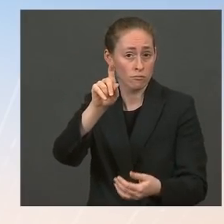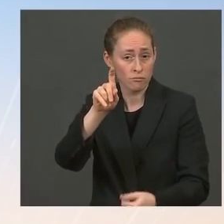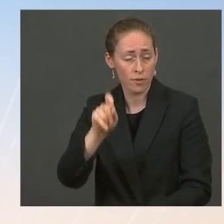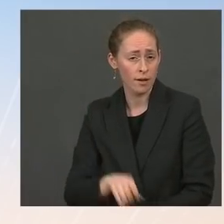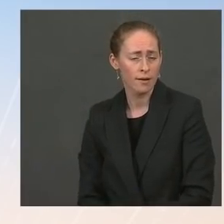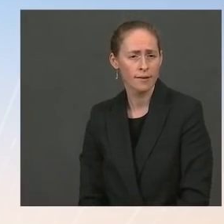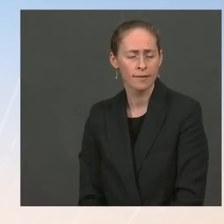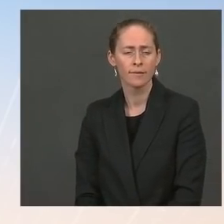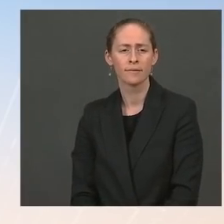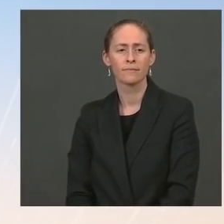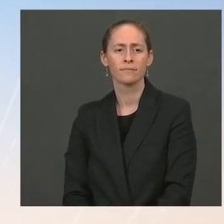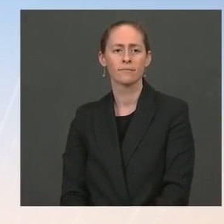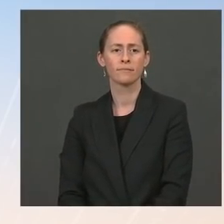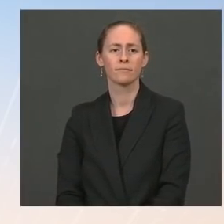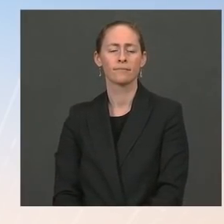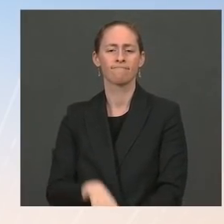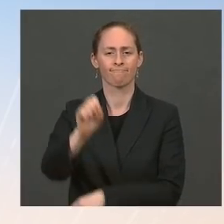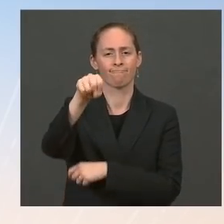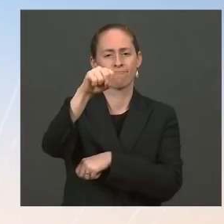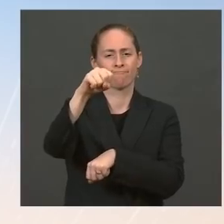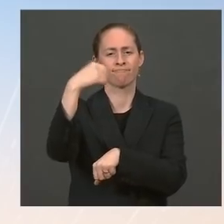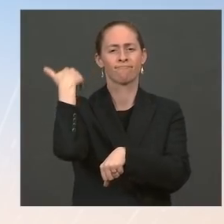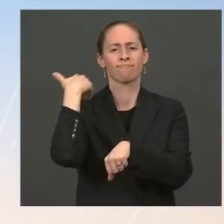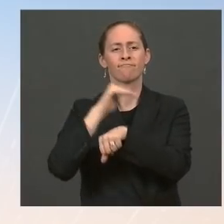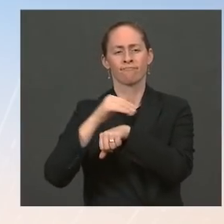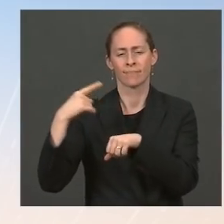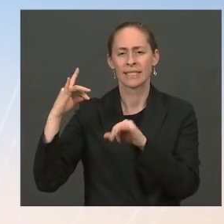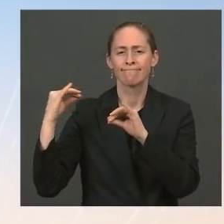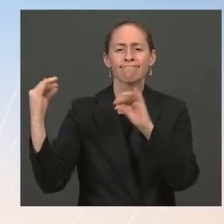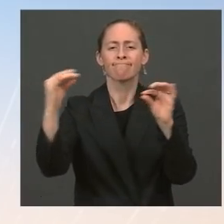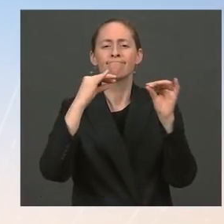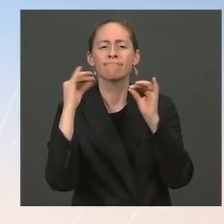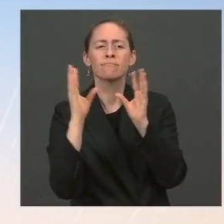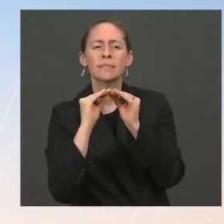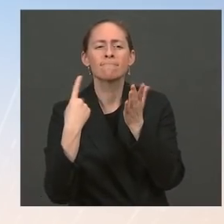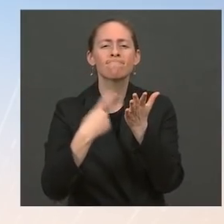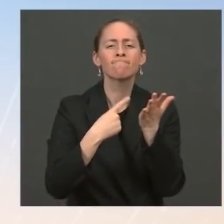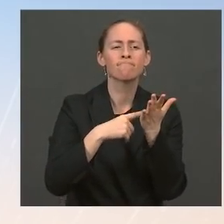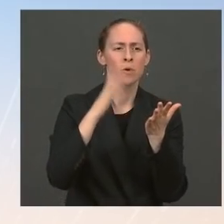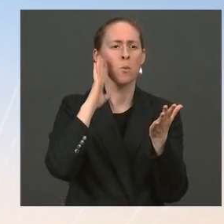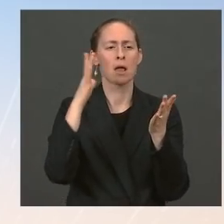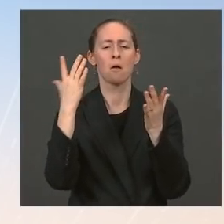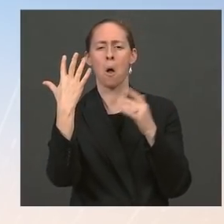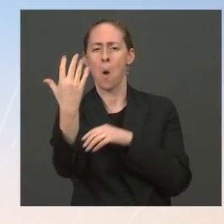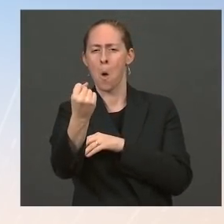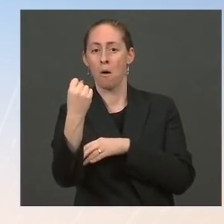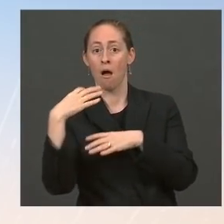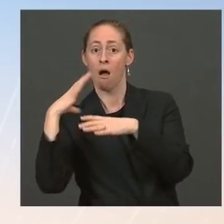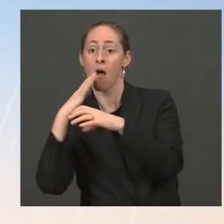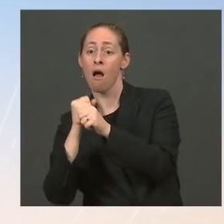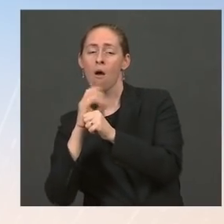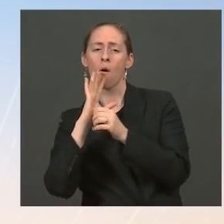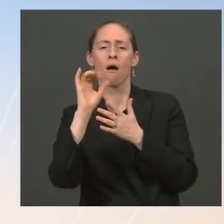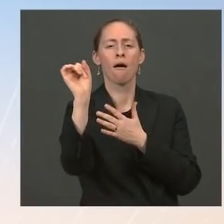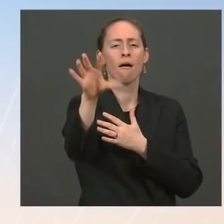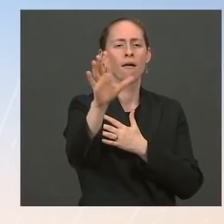and certainly we'll do a written readout once these meetings conclude that will be more detailed -- but how, obviously, COVID and addressing the COVID pandemic